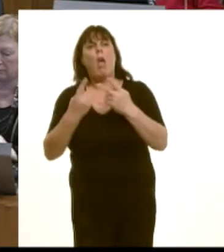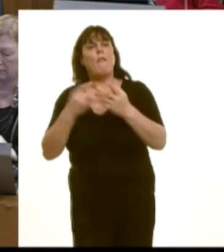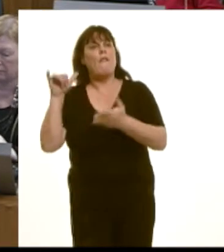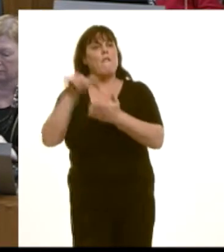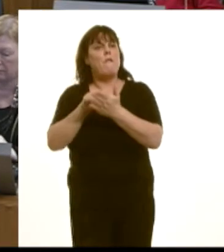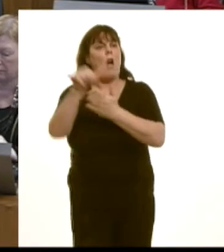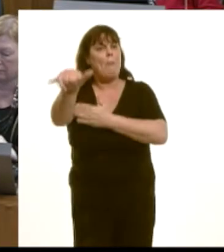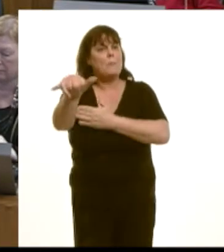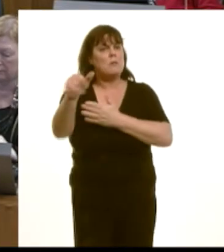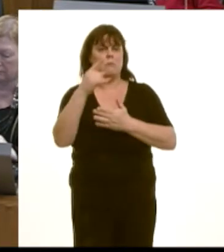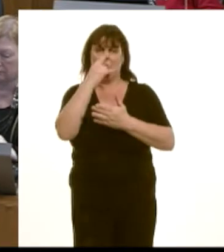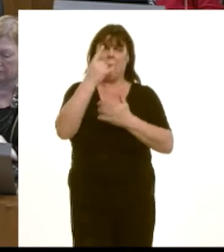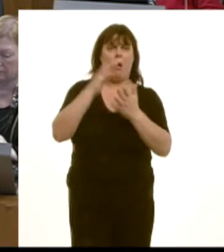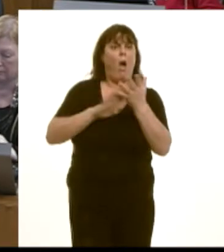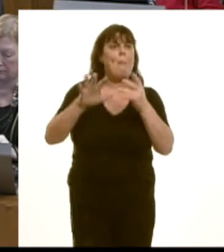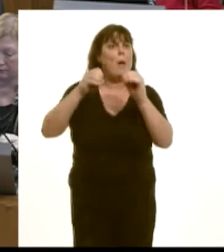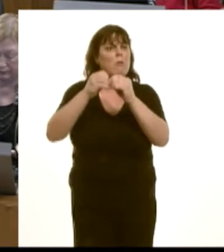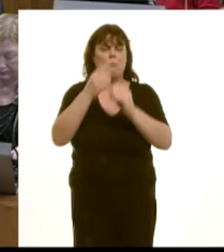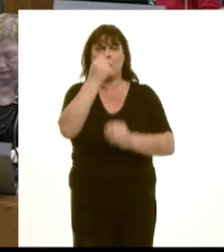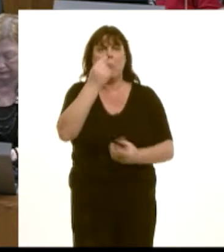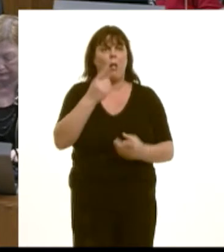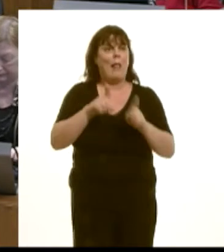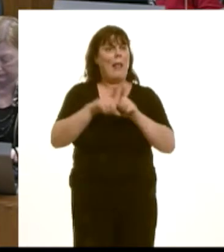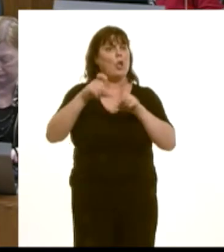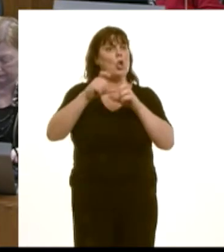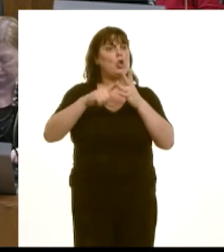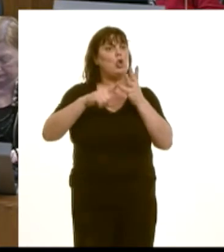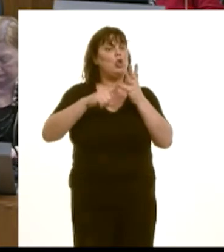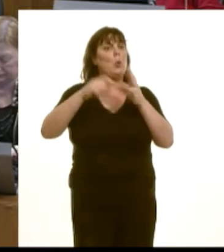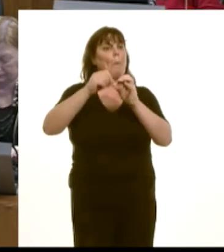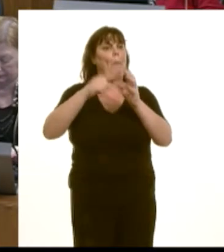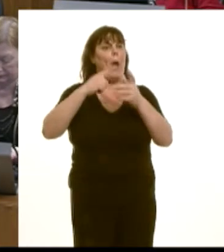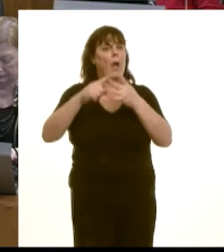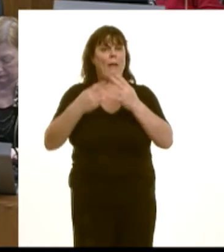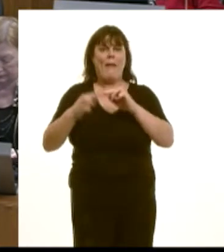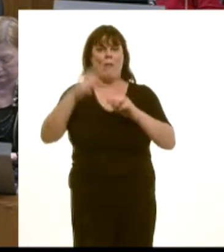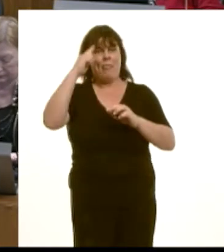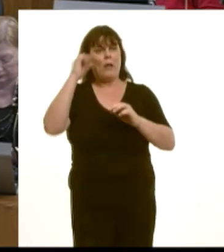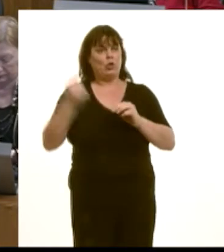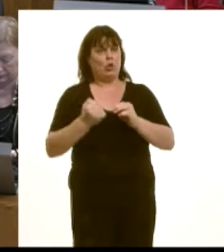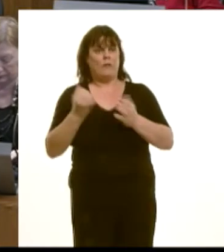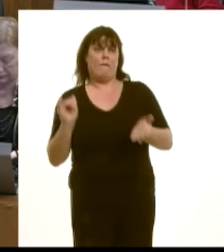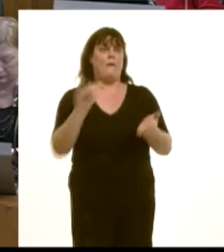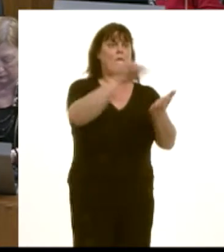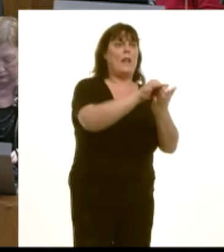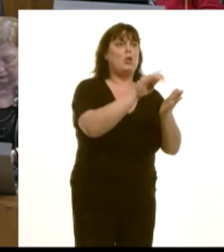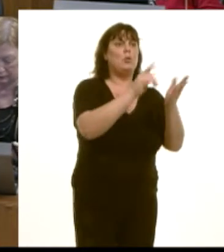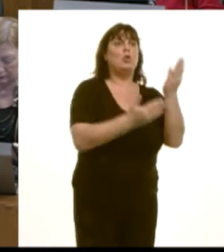being one of them, for example. If by a transatlantic flight, you mean a flight to New York, I do not think that that would be viable. Bristol tried it and it did not work, because New